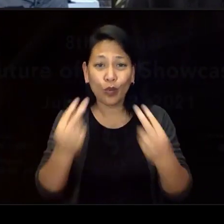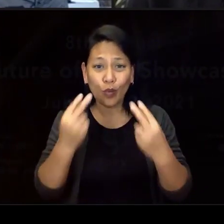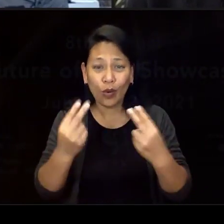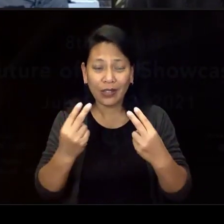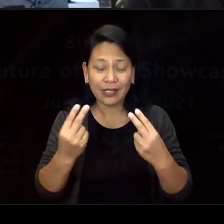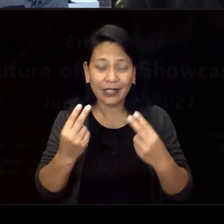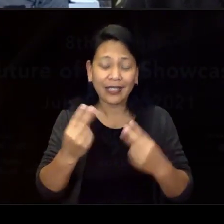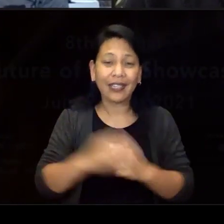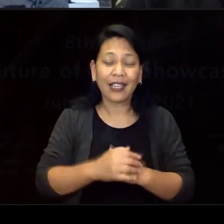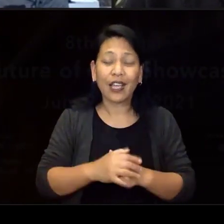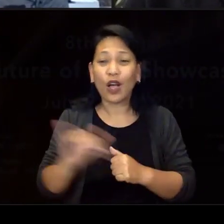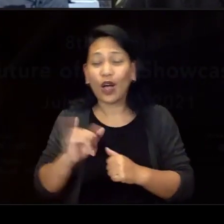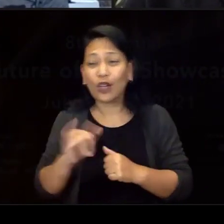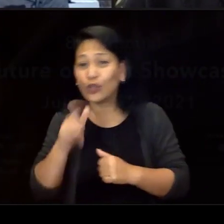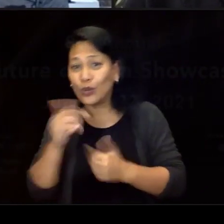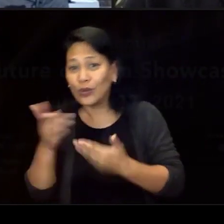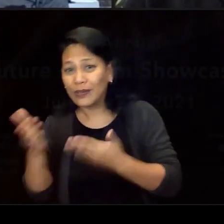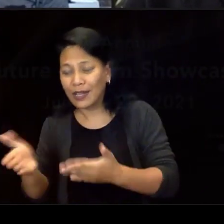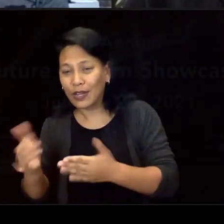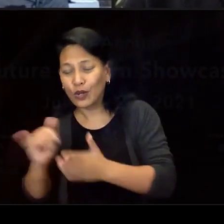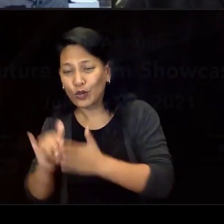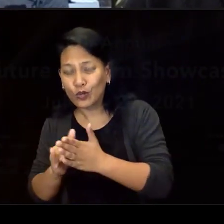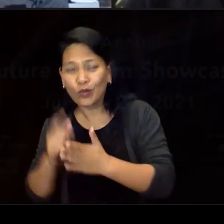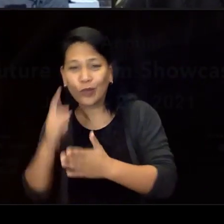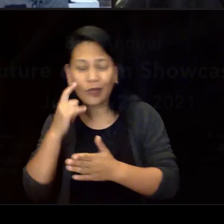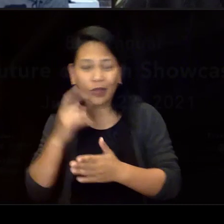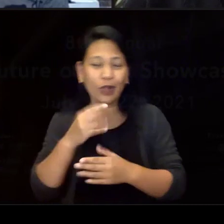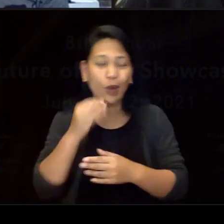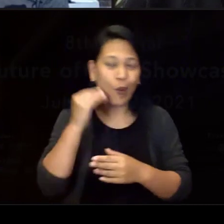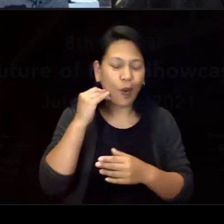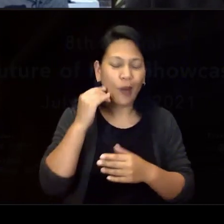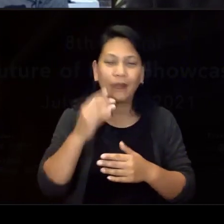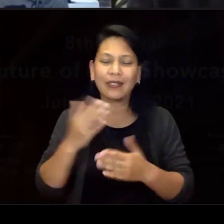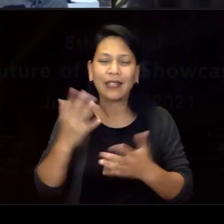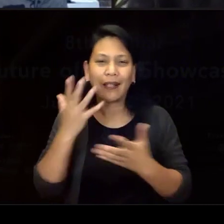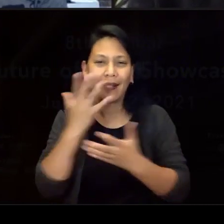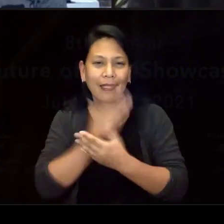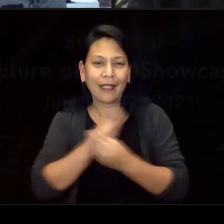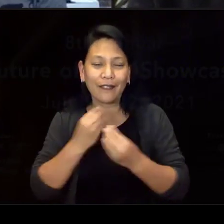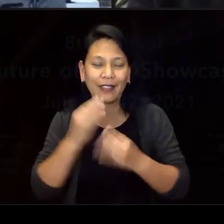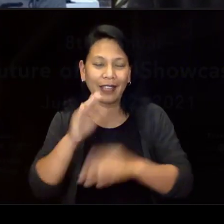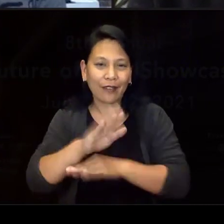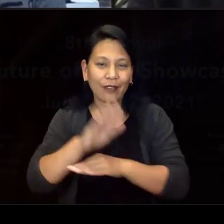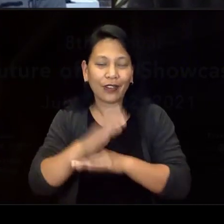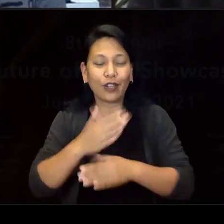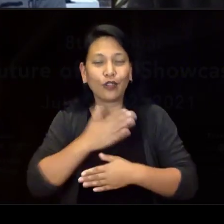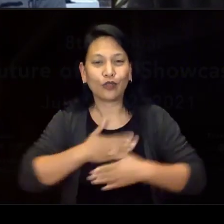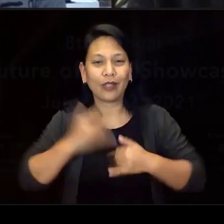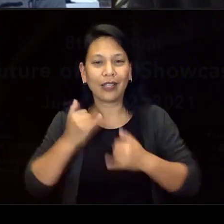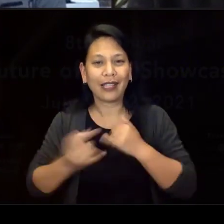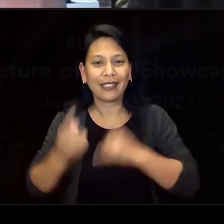Thank you for those signing into here and everyone and have a lovely afternoon. Enjoy the last days of FOFS.